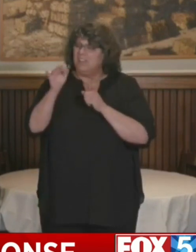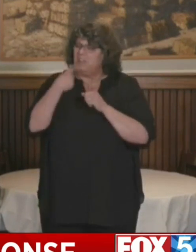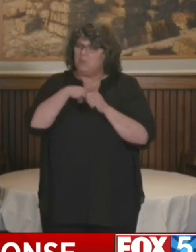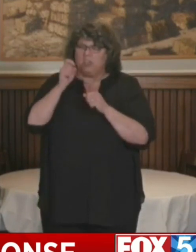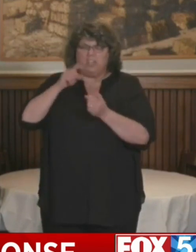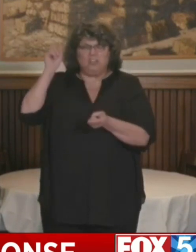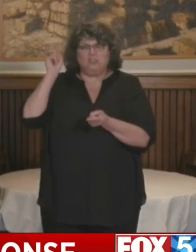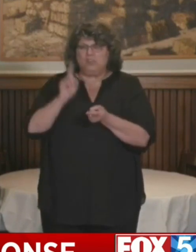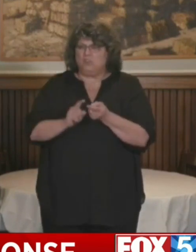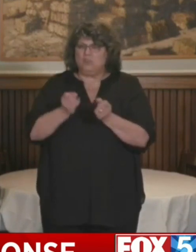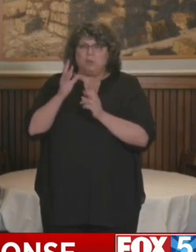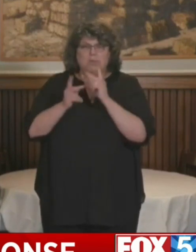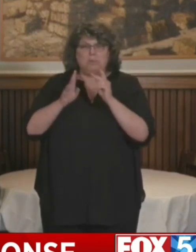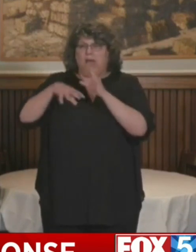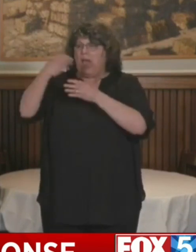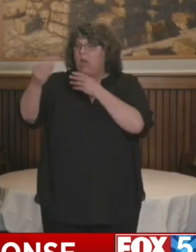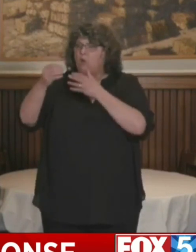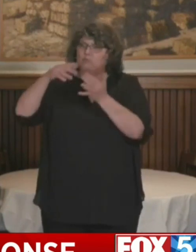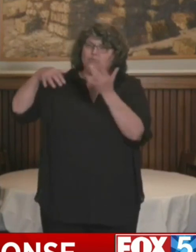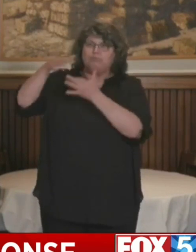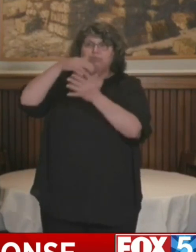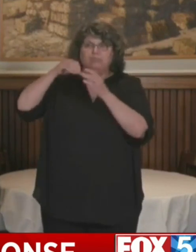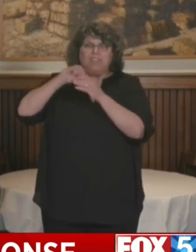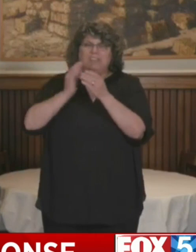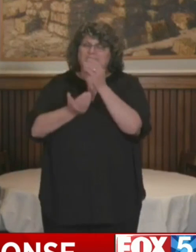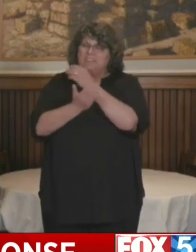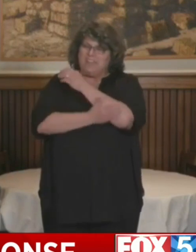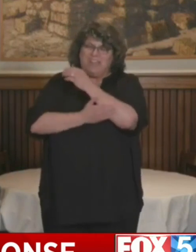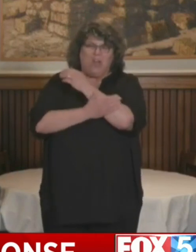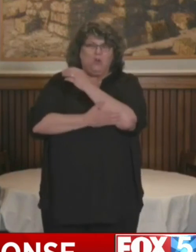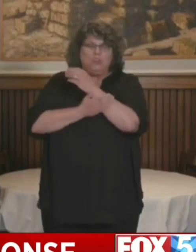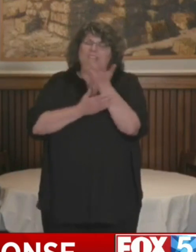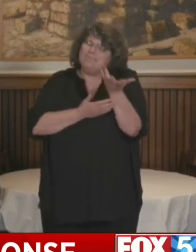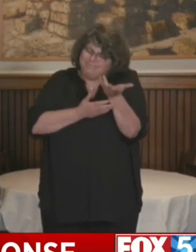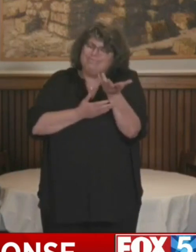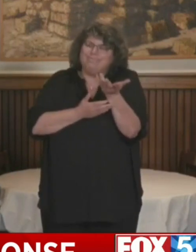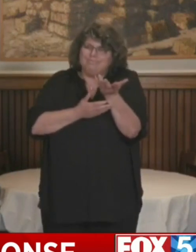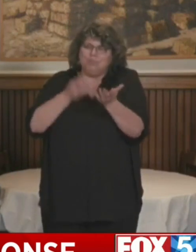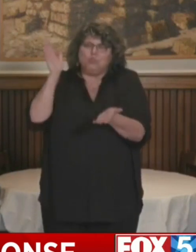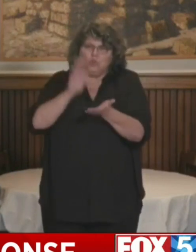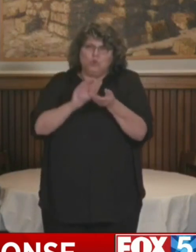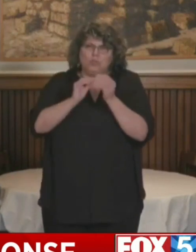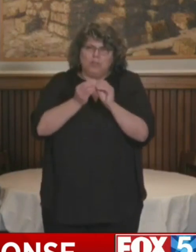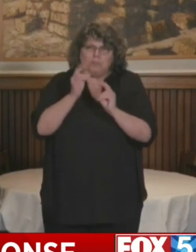CLINICAL NEEDS AS QUICKLY AND ADEQUATELY AS POSSIBLE AND THAT IF WE NEED TO REDUCE